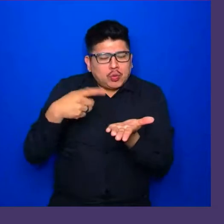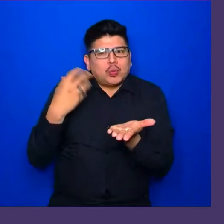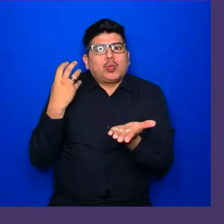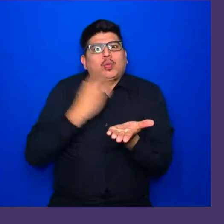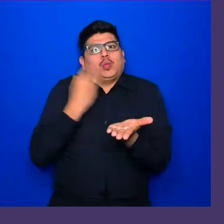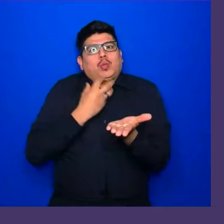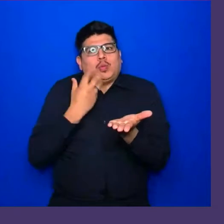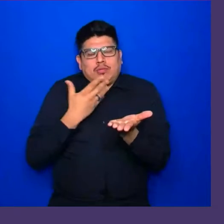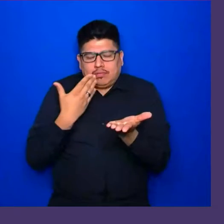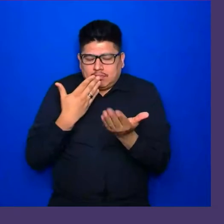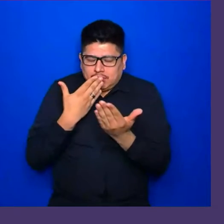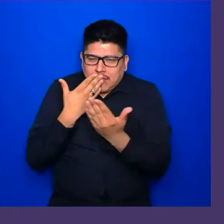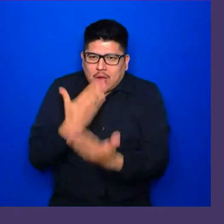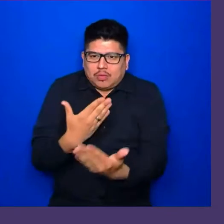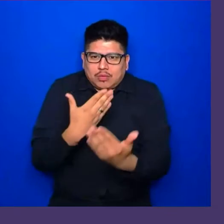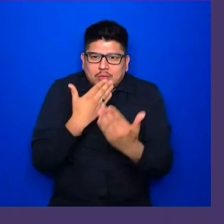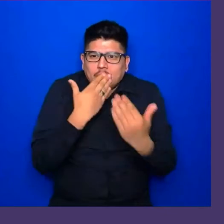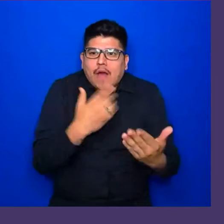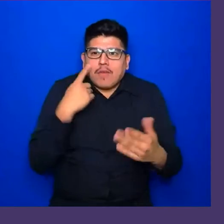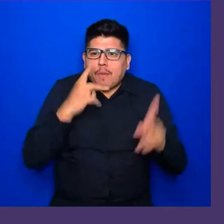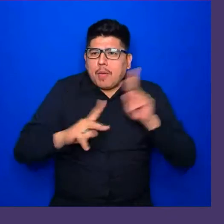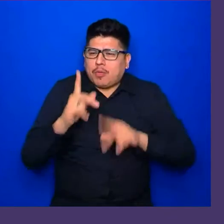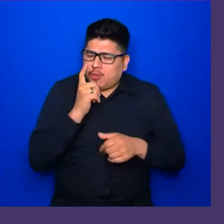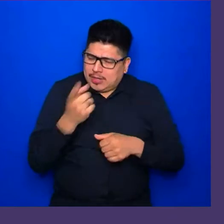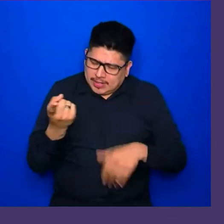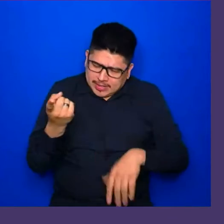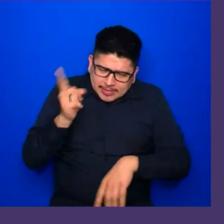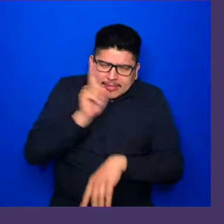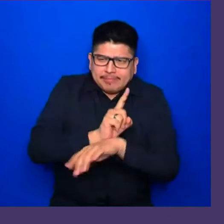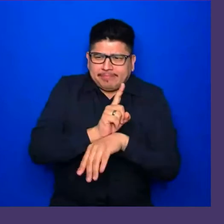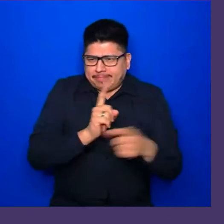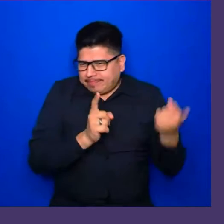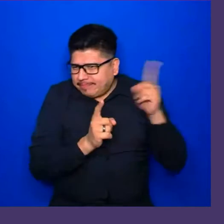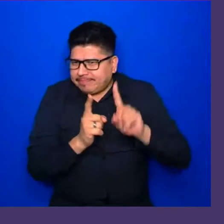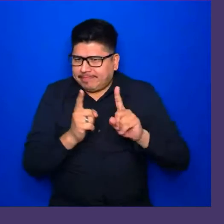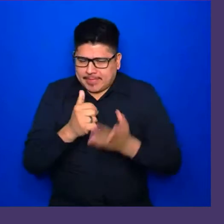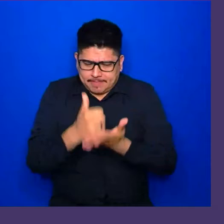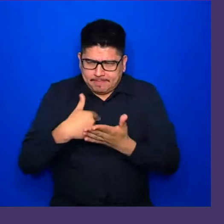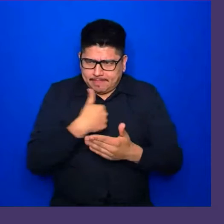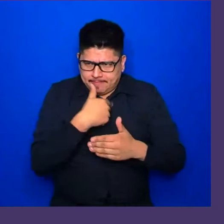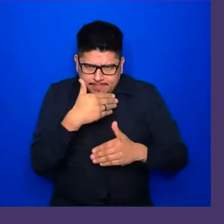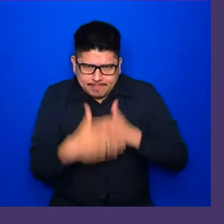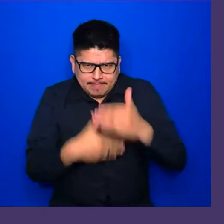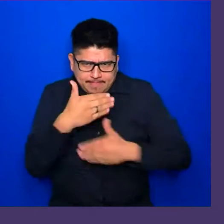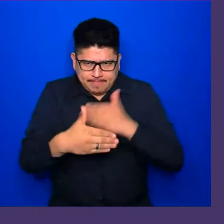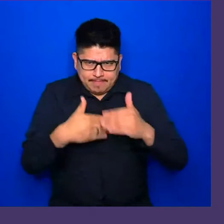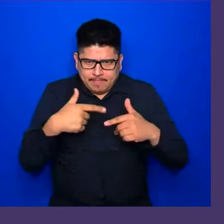in and helped us to prepare during their wellness weekend. It truly created a moment where